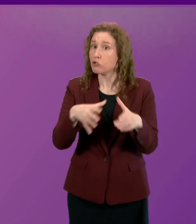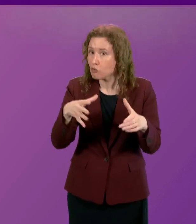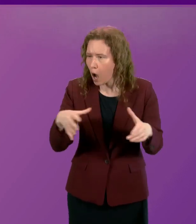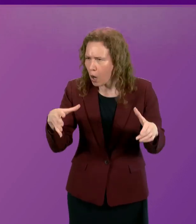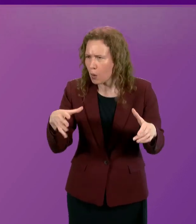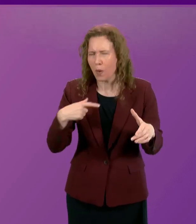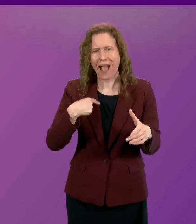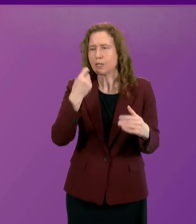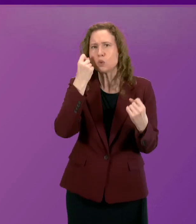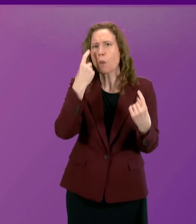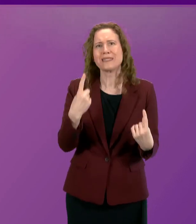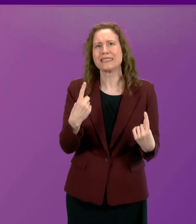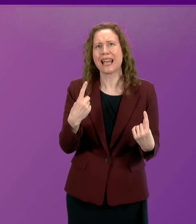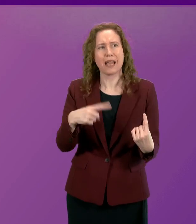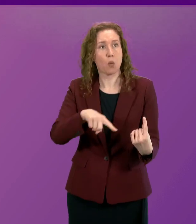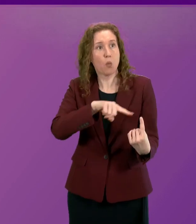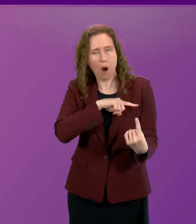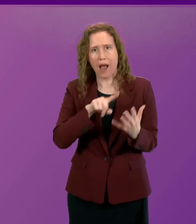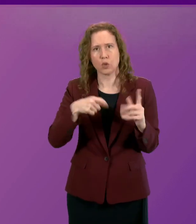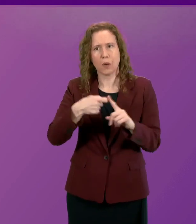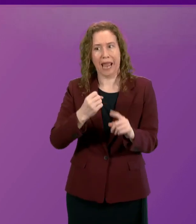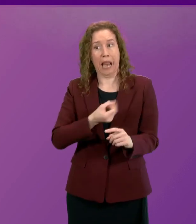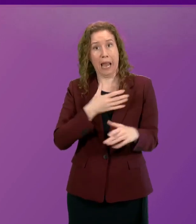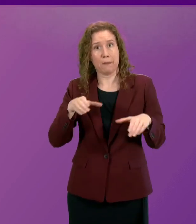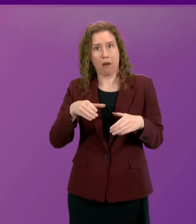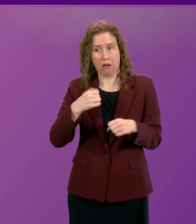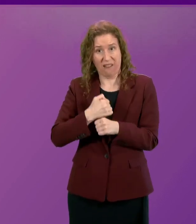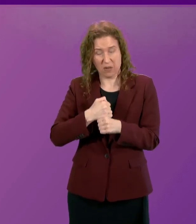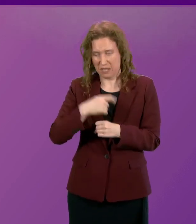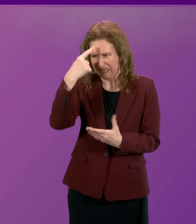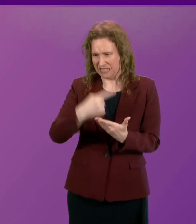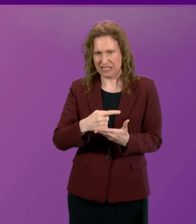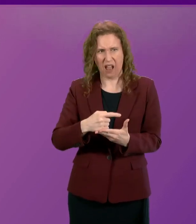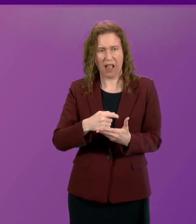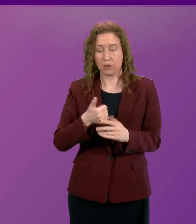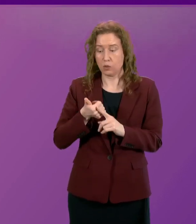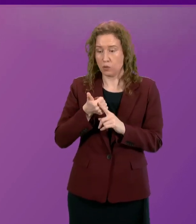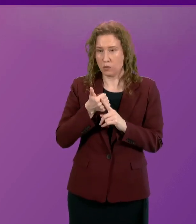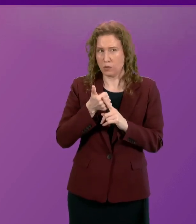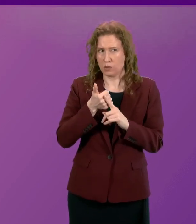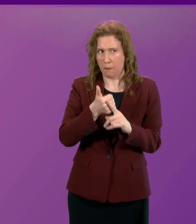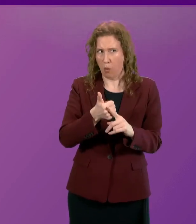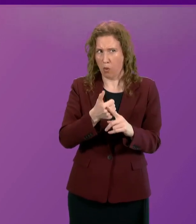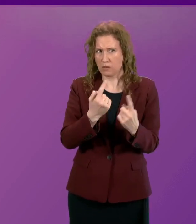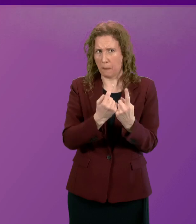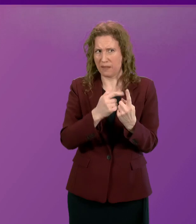I do not understand why the UK Labour Government decided to support a growth-reducing measure